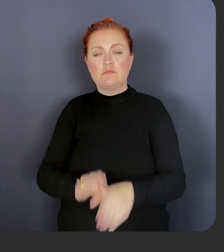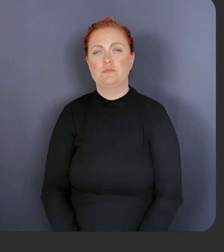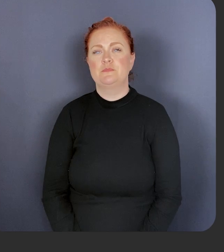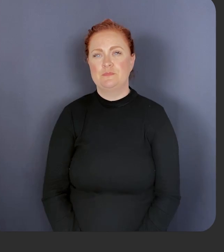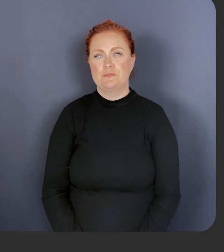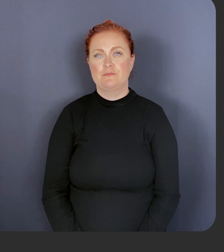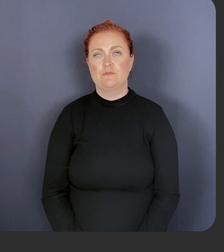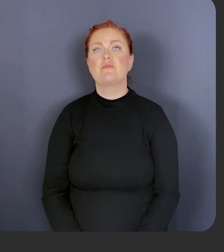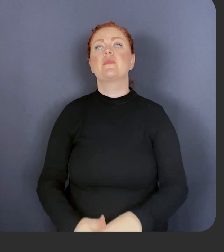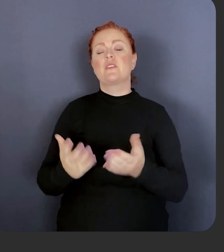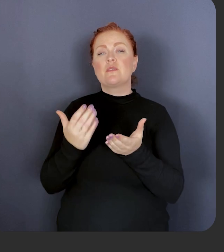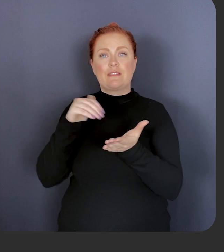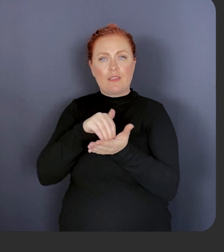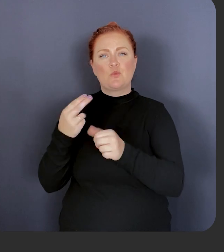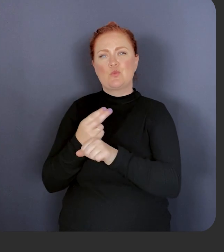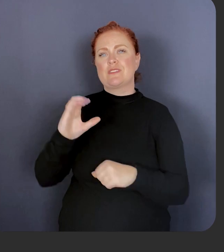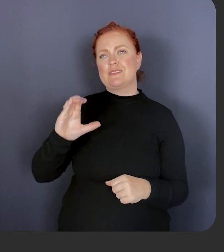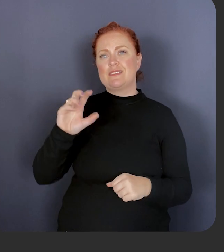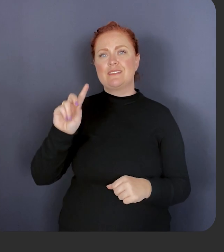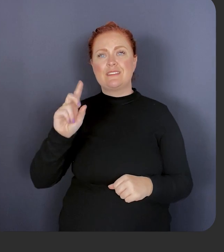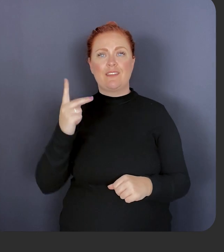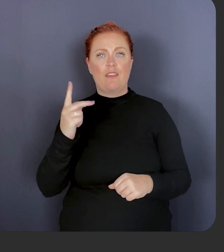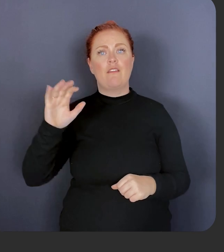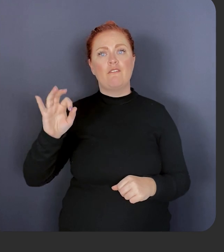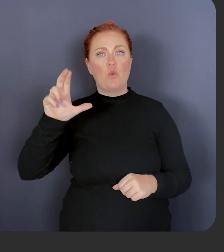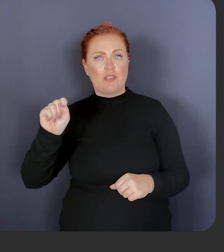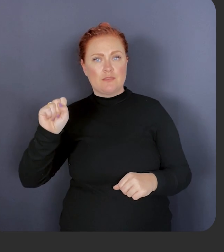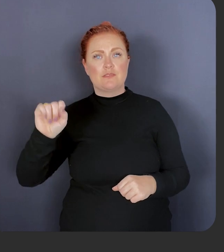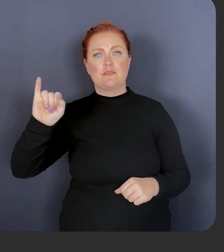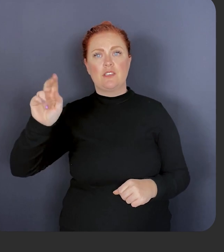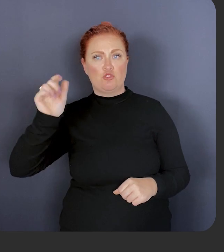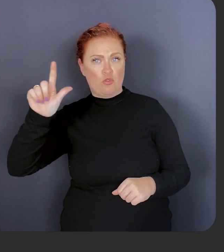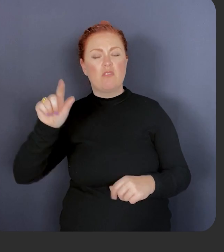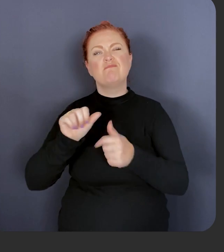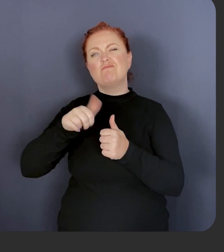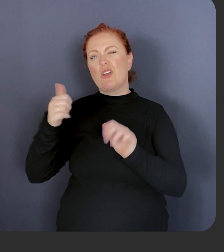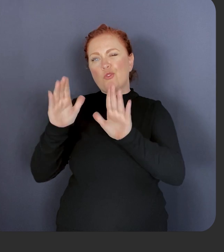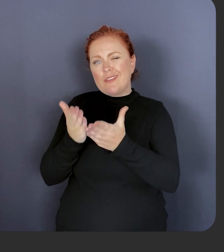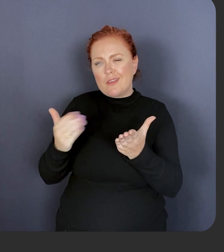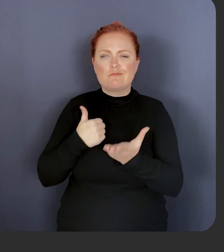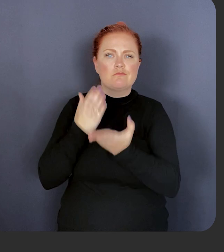So that was done, again, using the CDK focus initial. But there's also really great stuff that I would highly recommend if you're